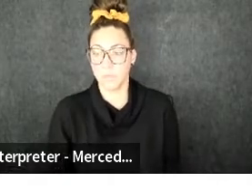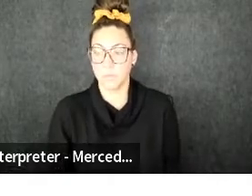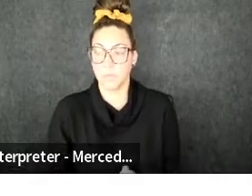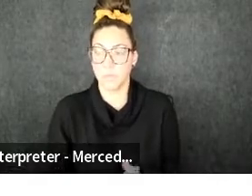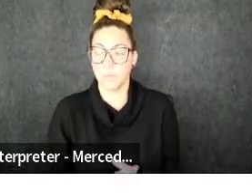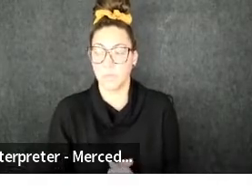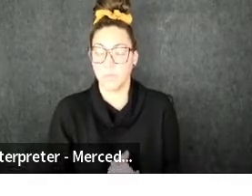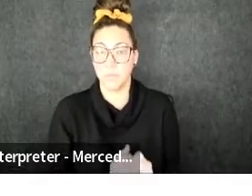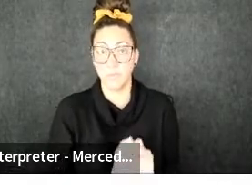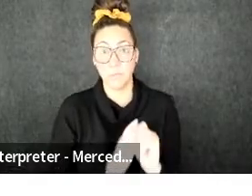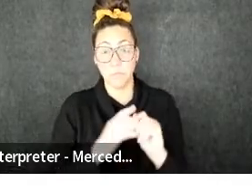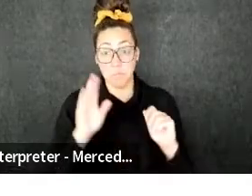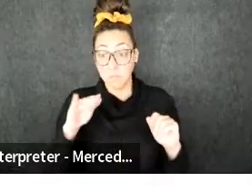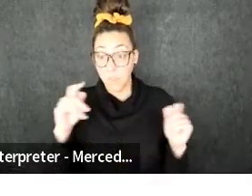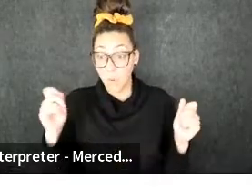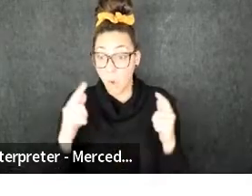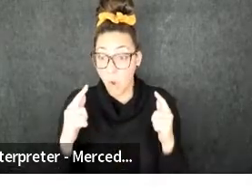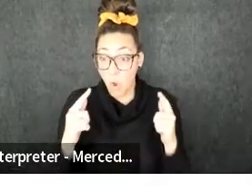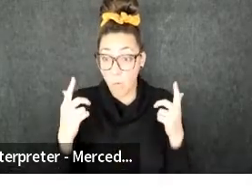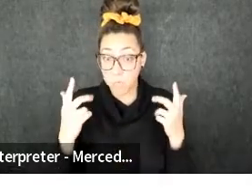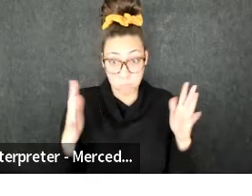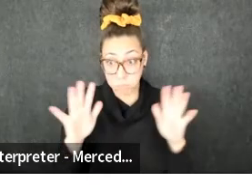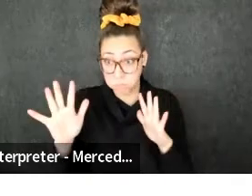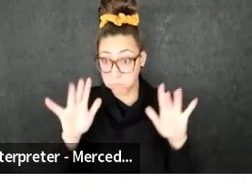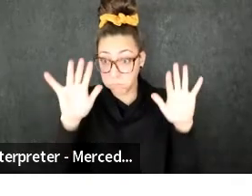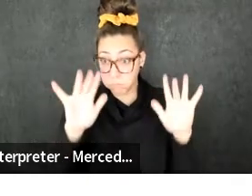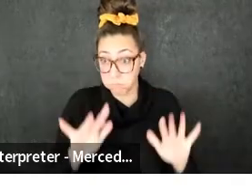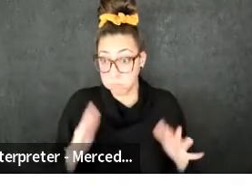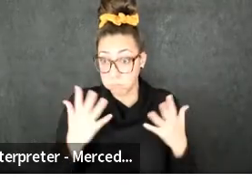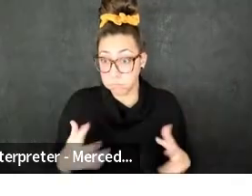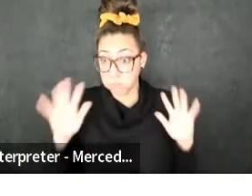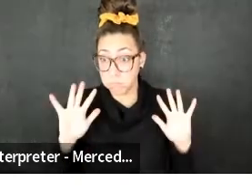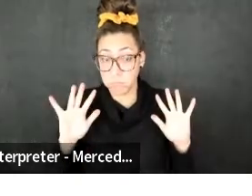because everybody had an opportunity to complete the scale